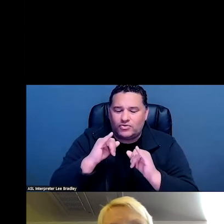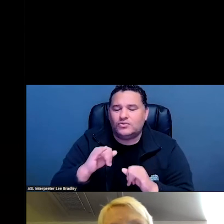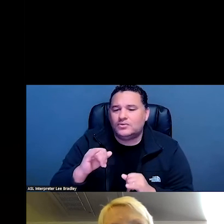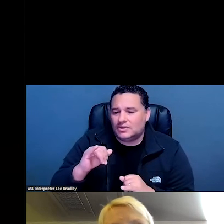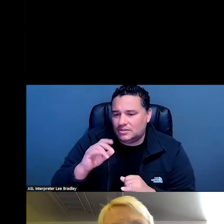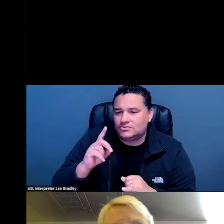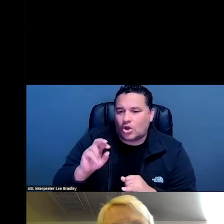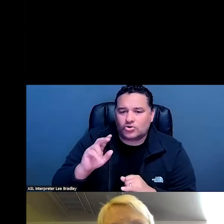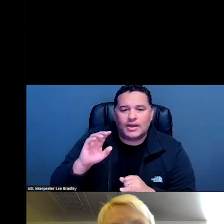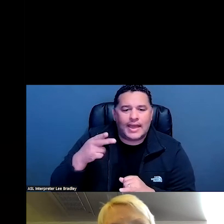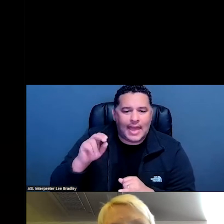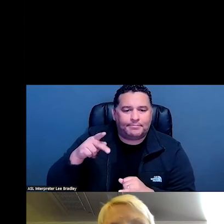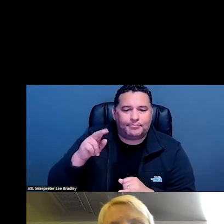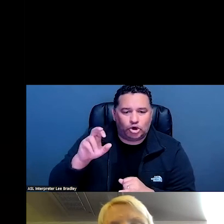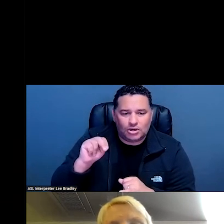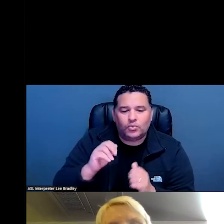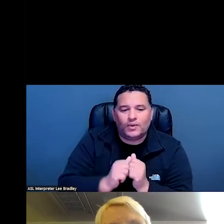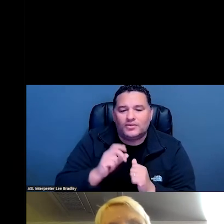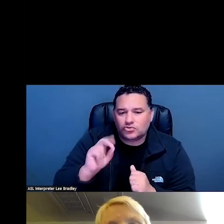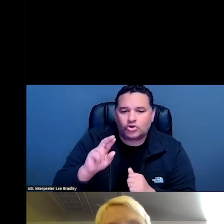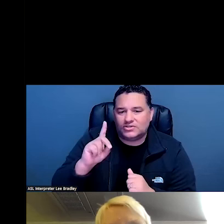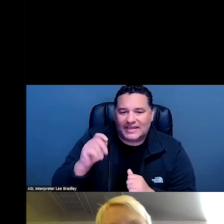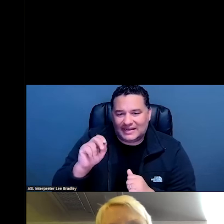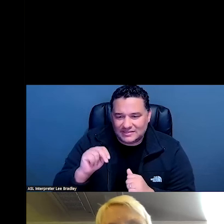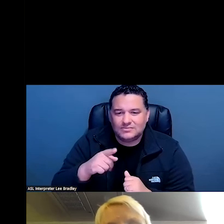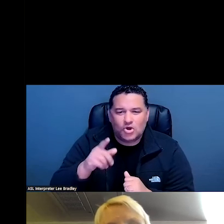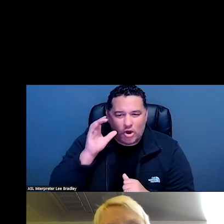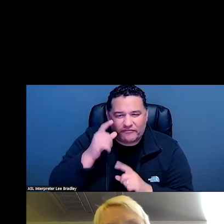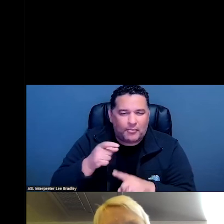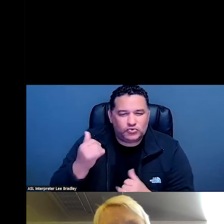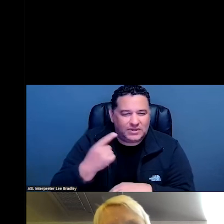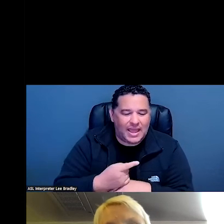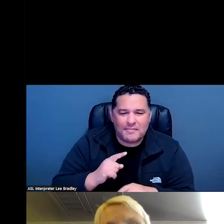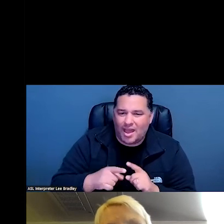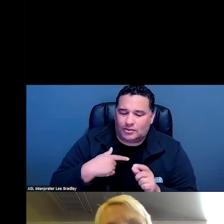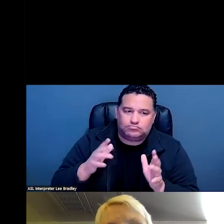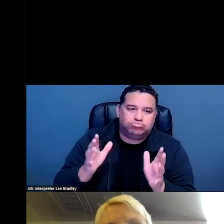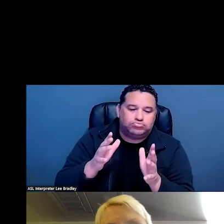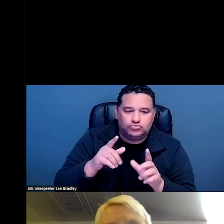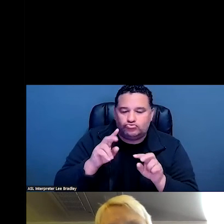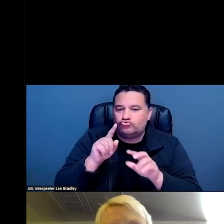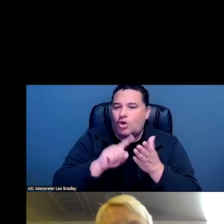, INTERVIEW THAT, THAT, STEPH DID , WITH, DR. DEEGAN, YOU HEARD FROM HER EARLIER